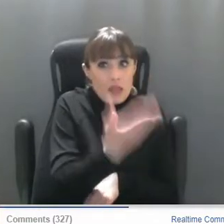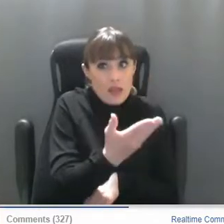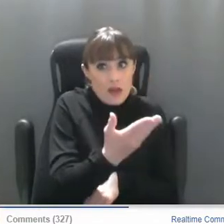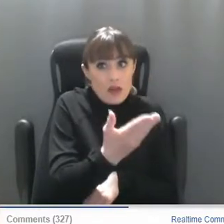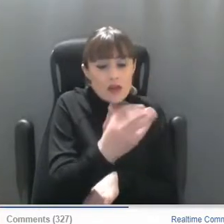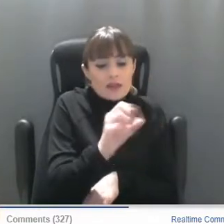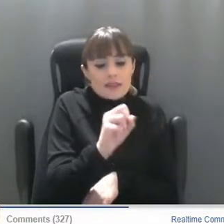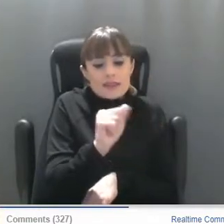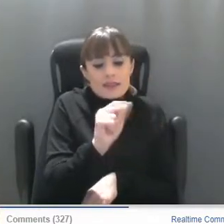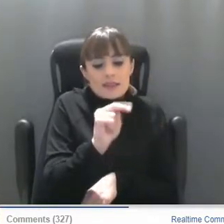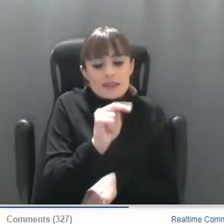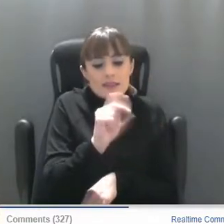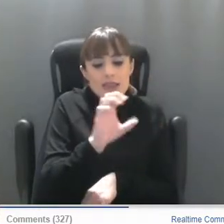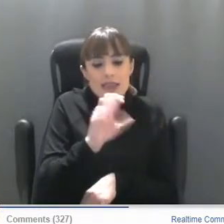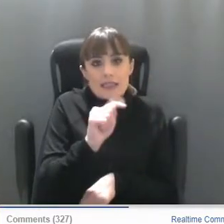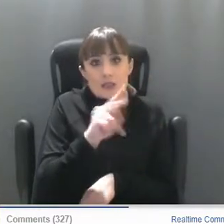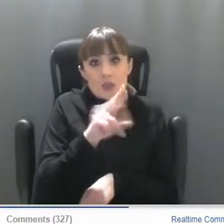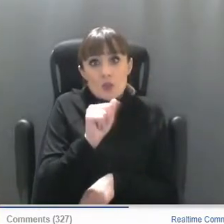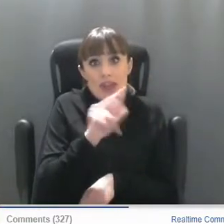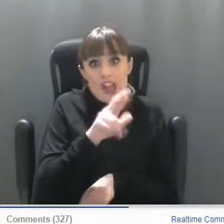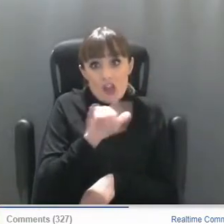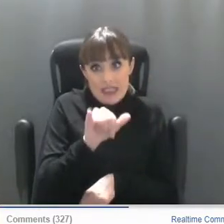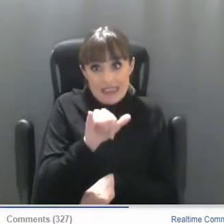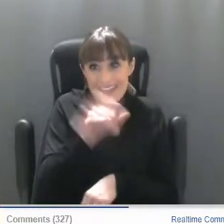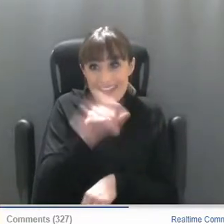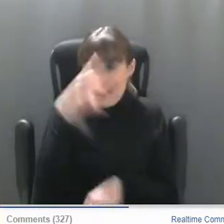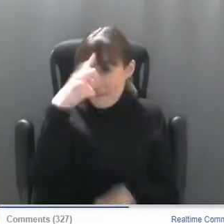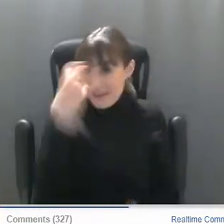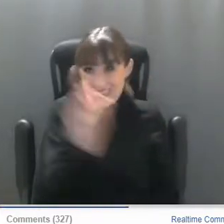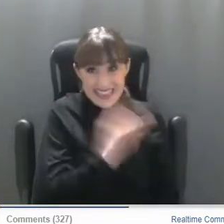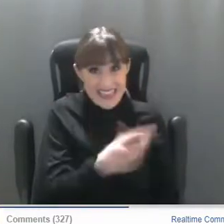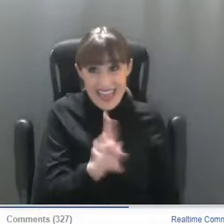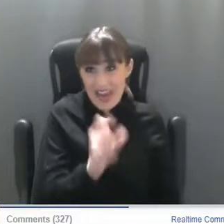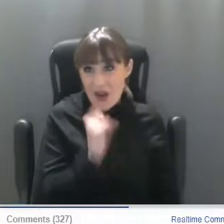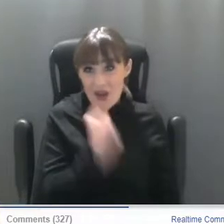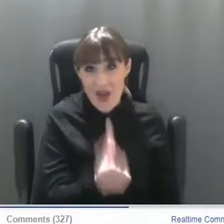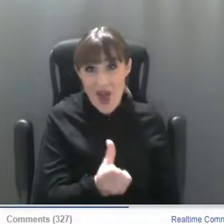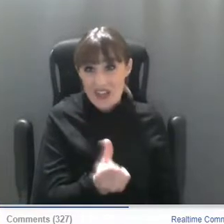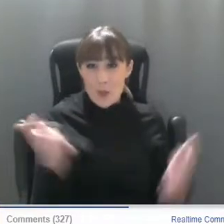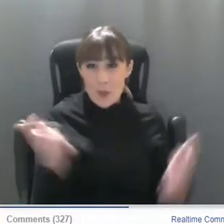part of the SSP (the Species Survival Plan), so at that point there would have